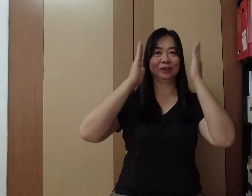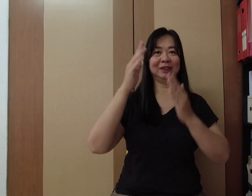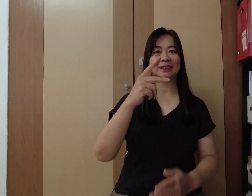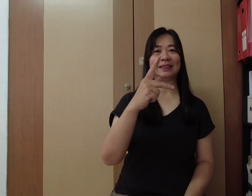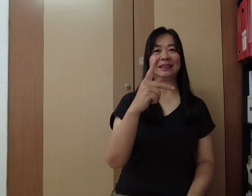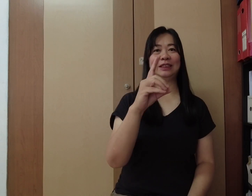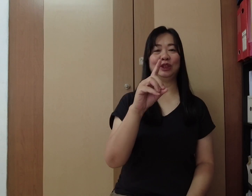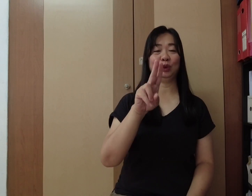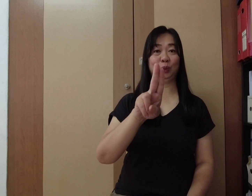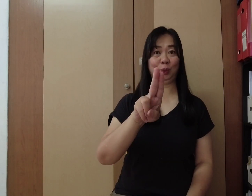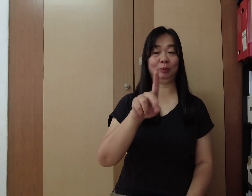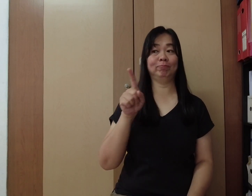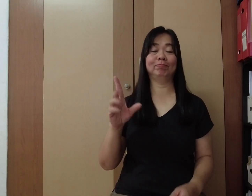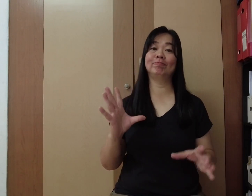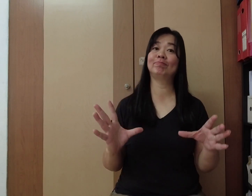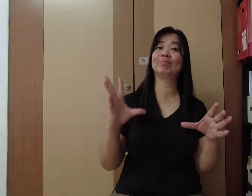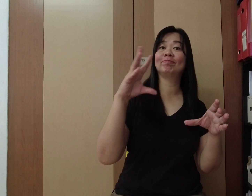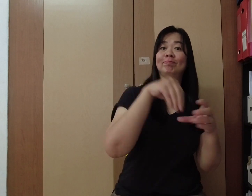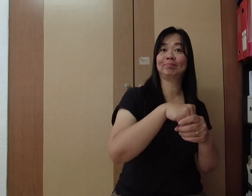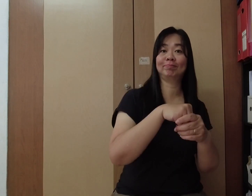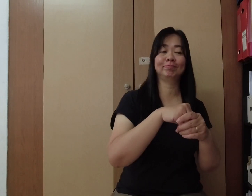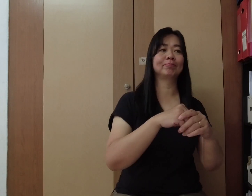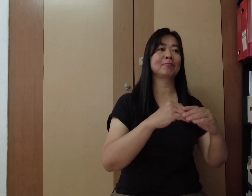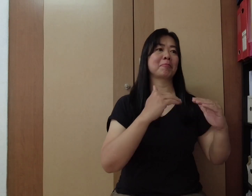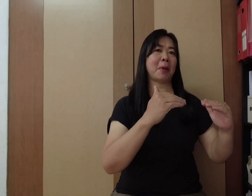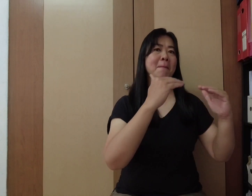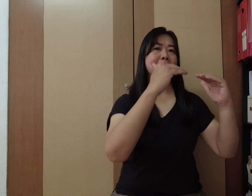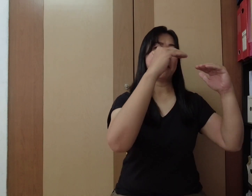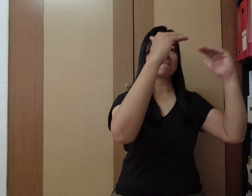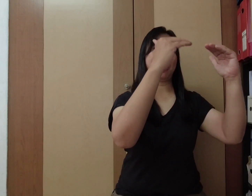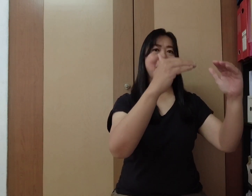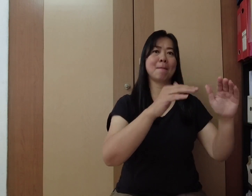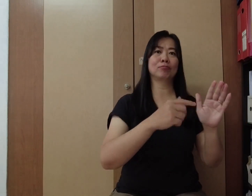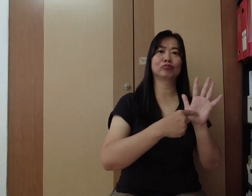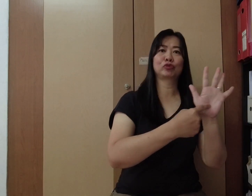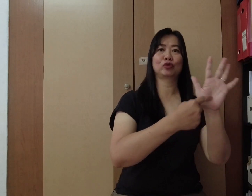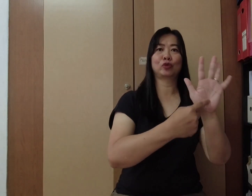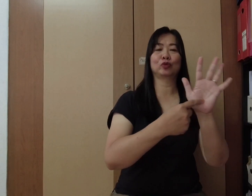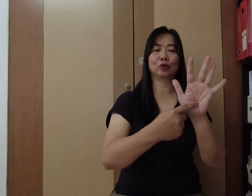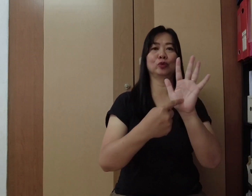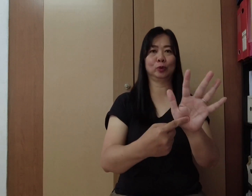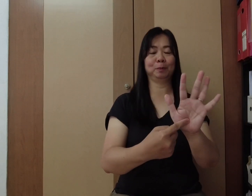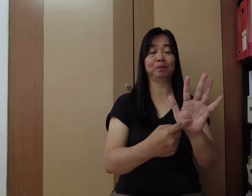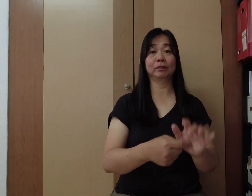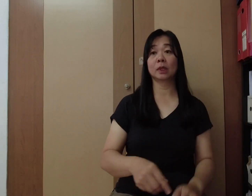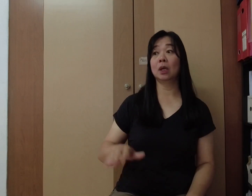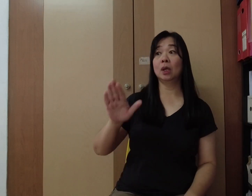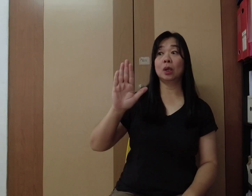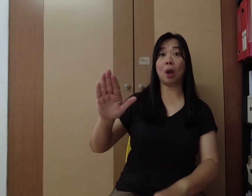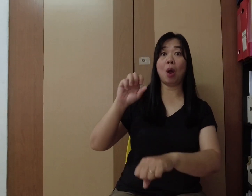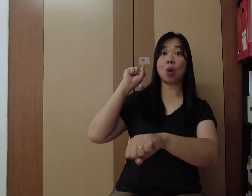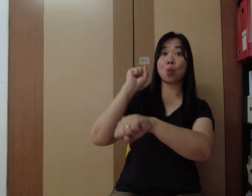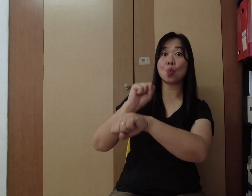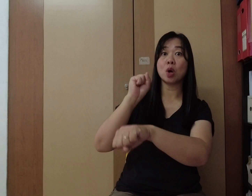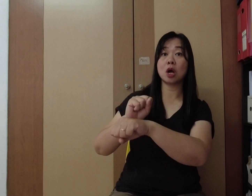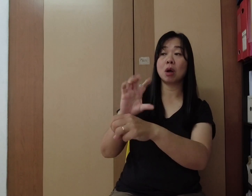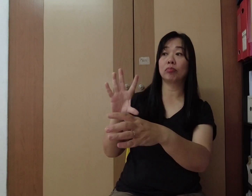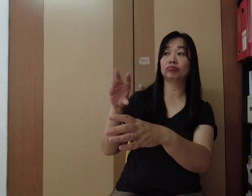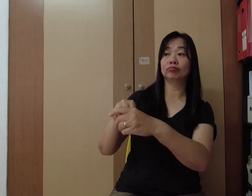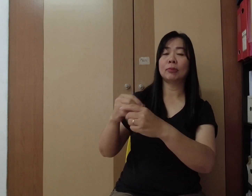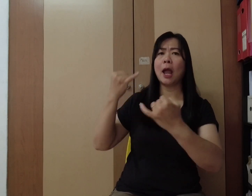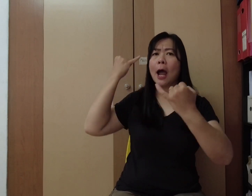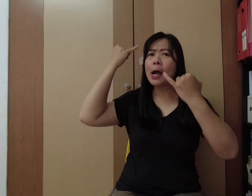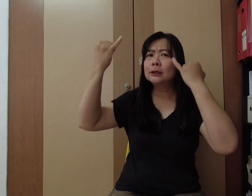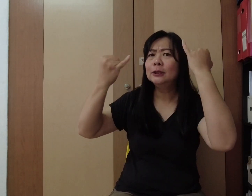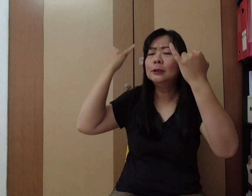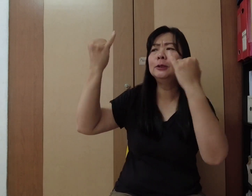She has been promoted several times as she has proved her skills